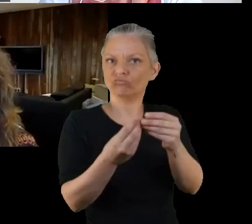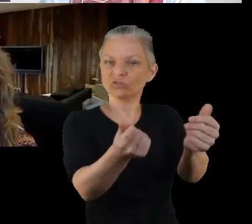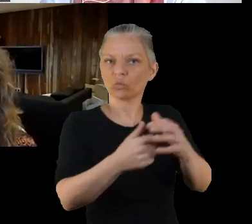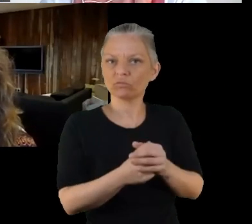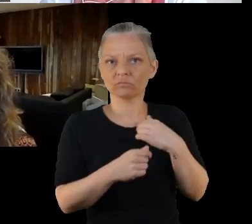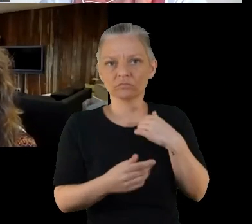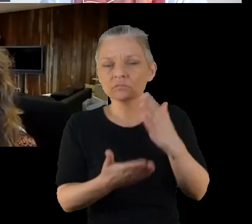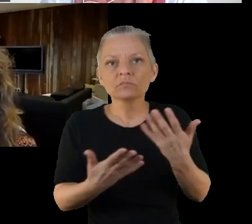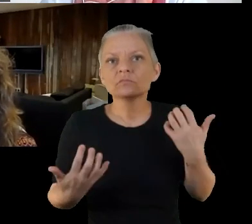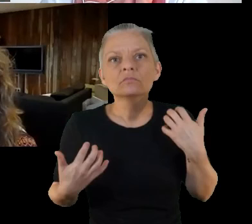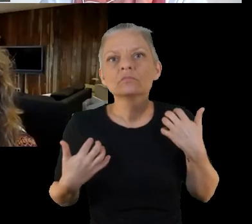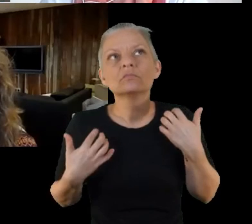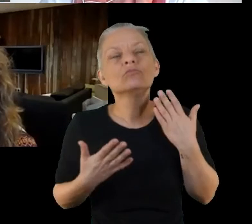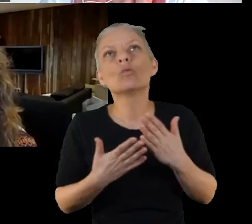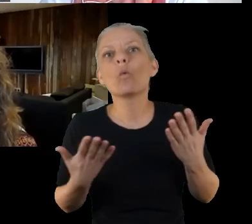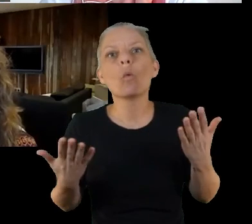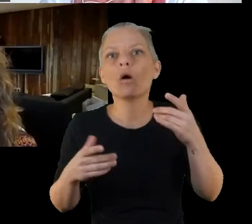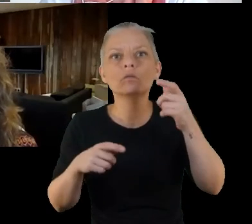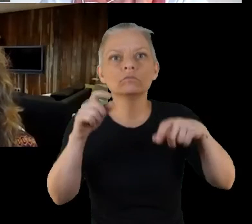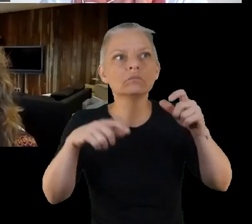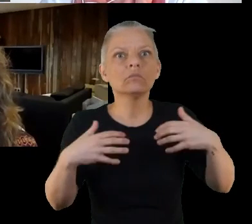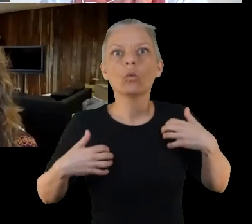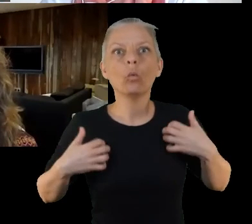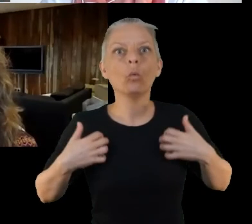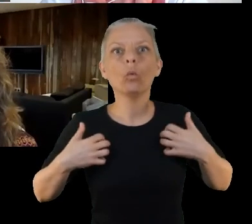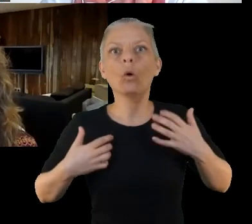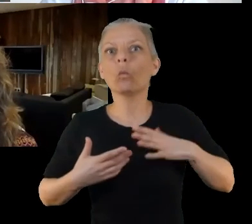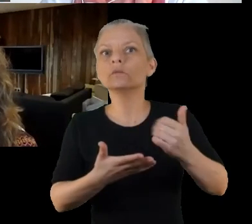anybody who has been involved in this resource. I’m more than sure anybody would be willing to